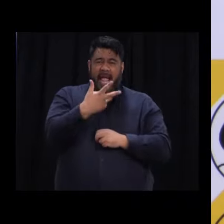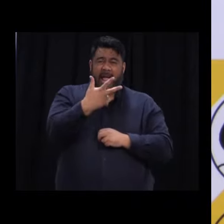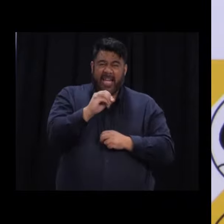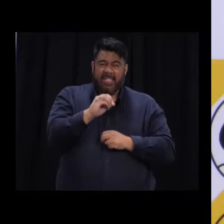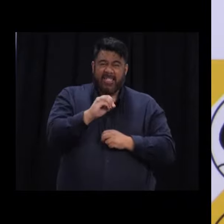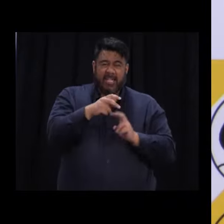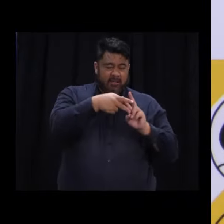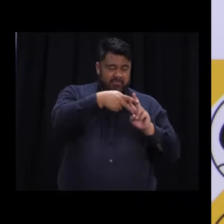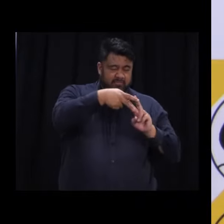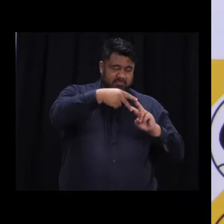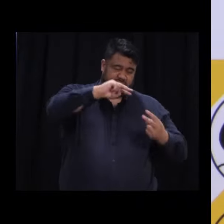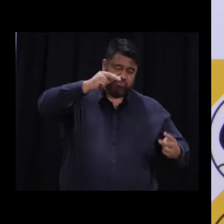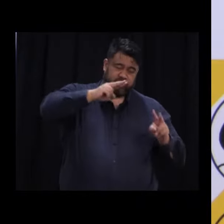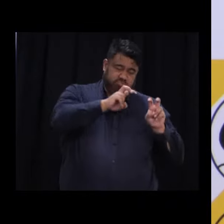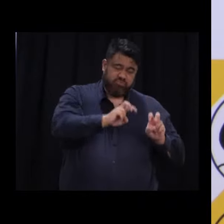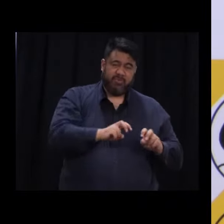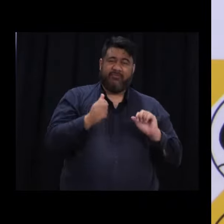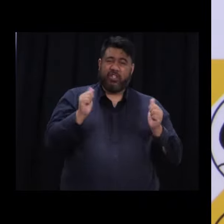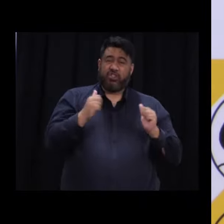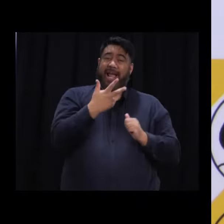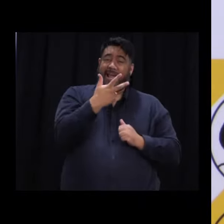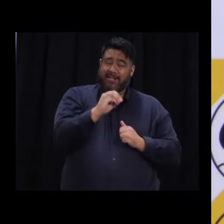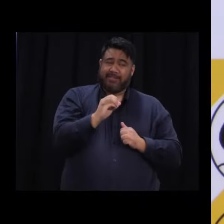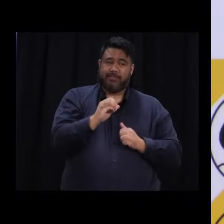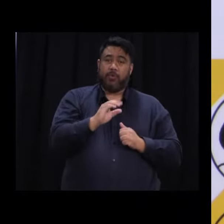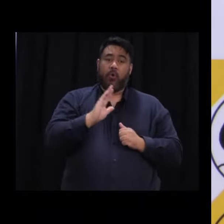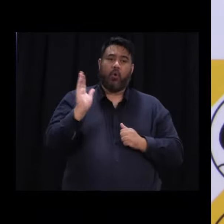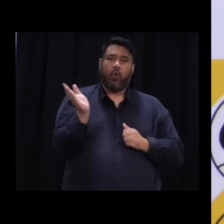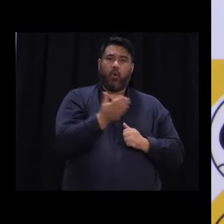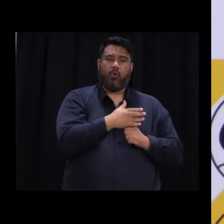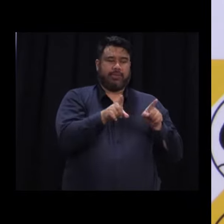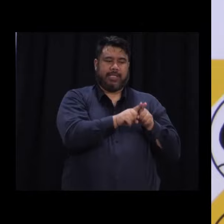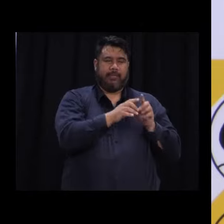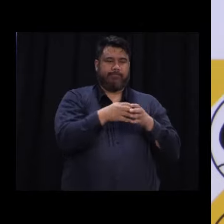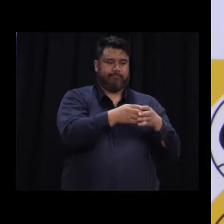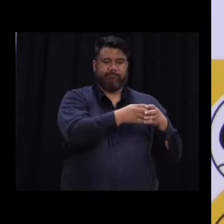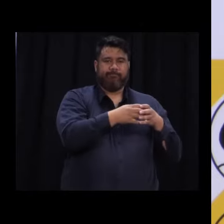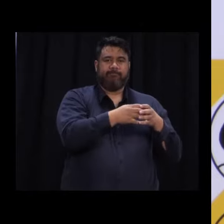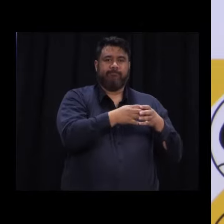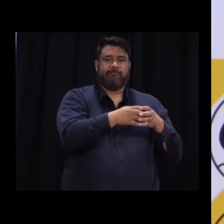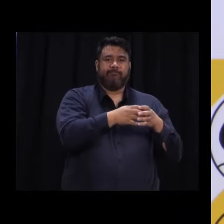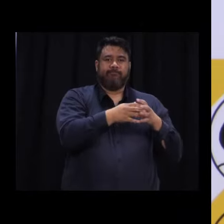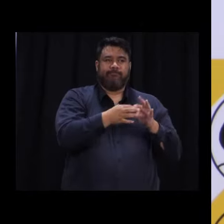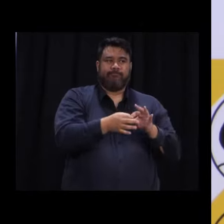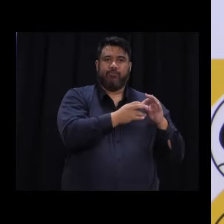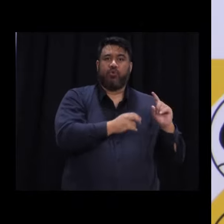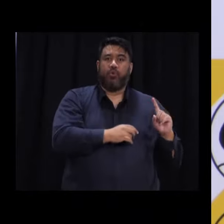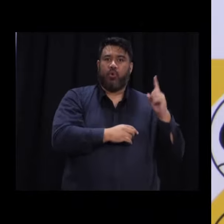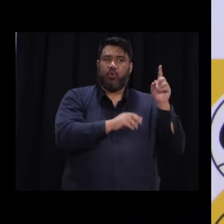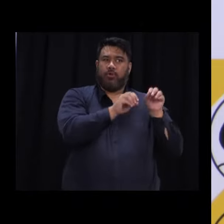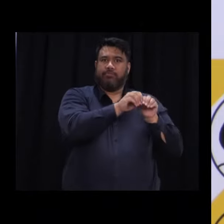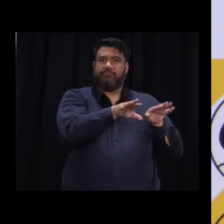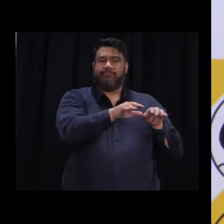rapidly sequencing and analysing genomes on a daily basis. We have now 80 genomes